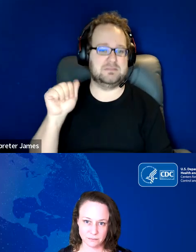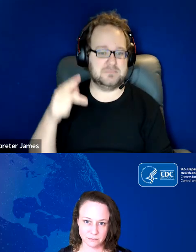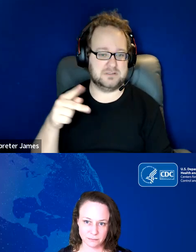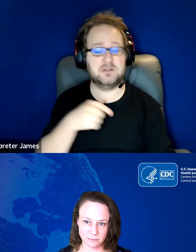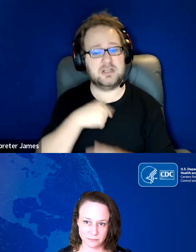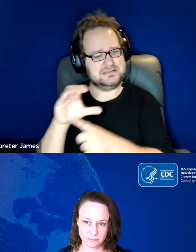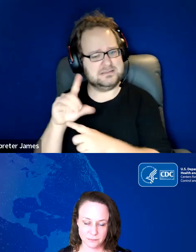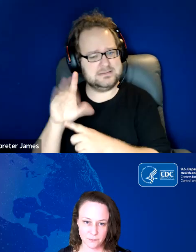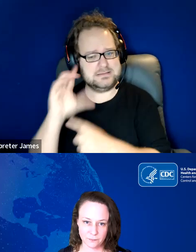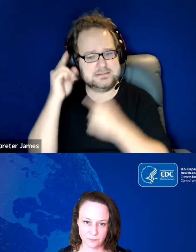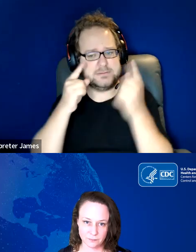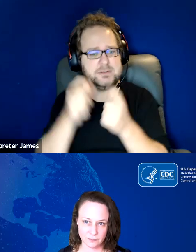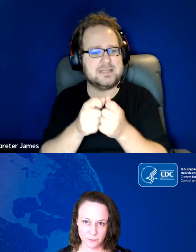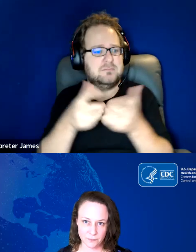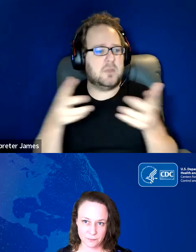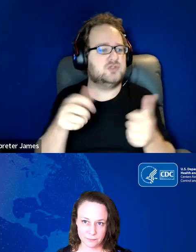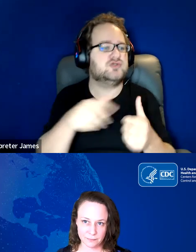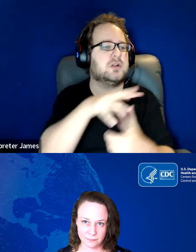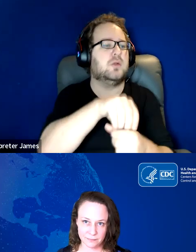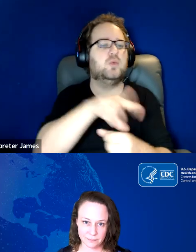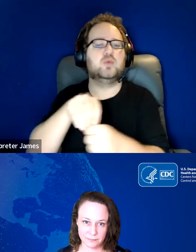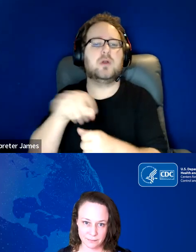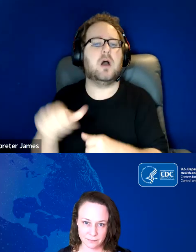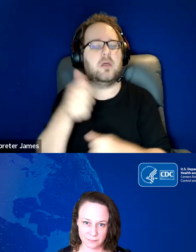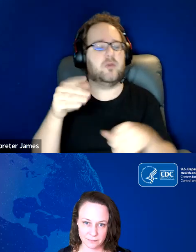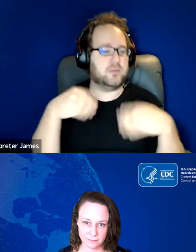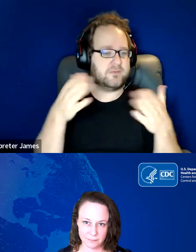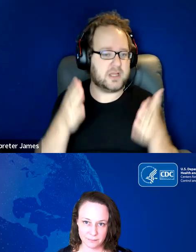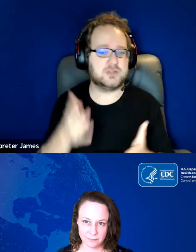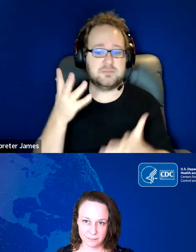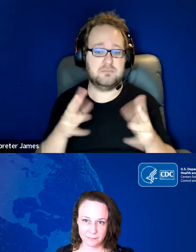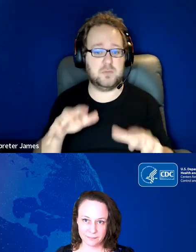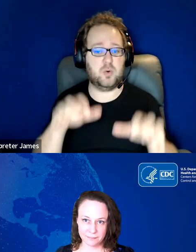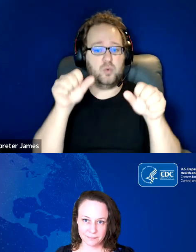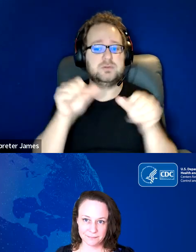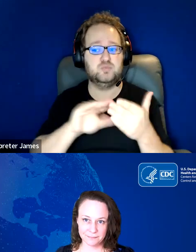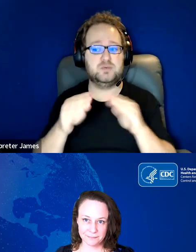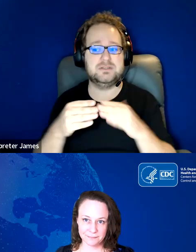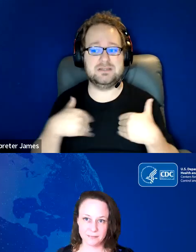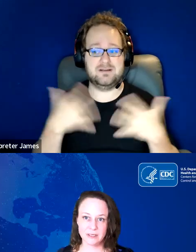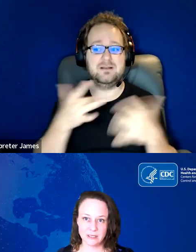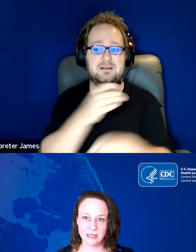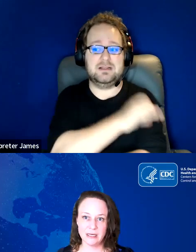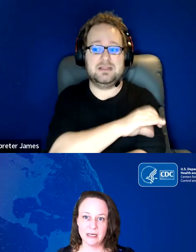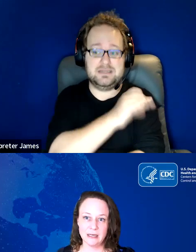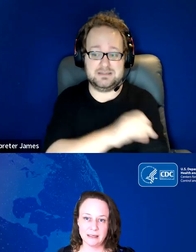program to other providers who have the capacity to possibly host community events? » Dr. Cohn: I'll start by